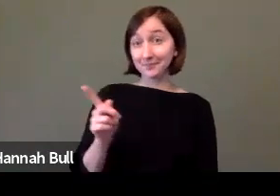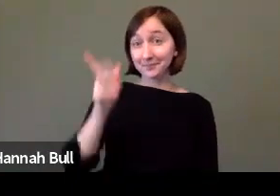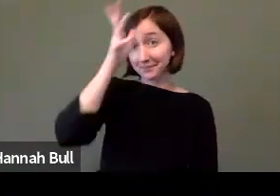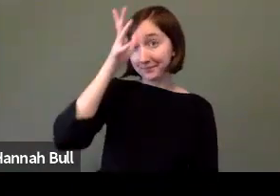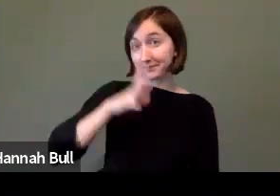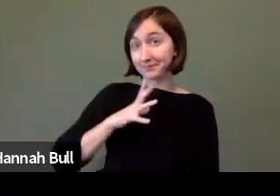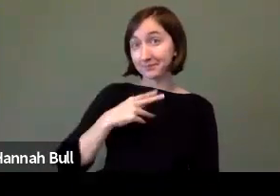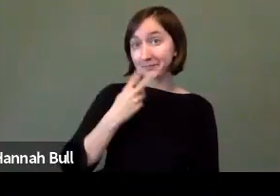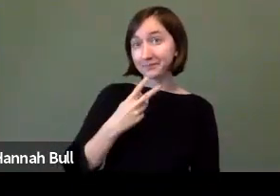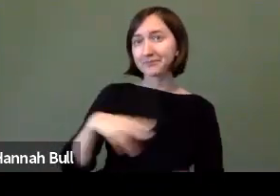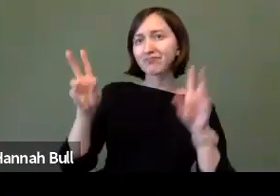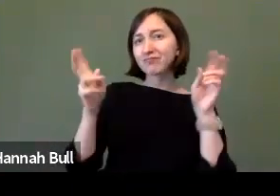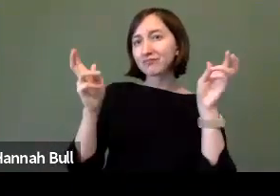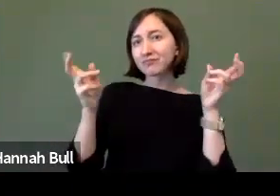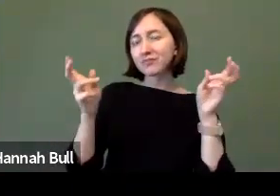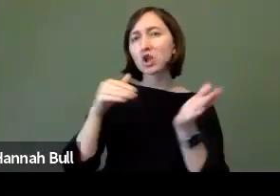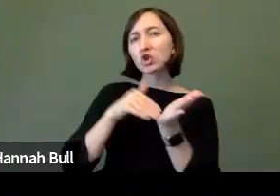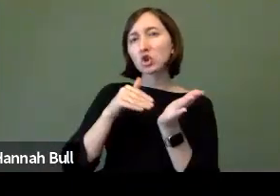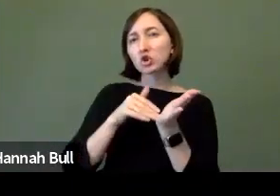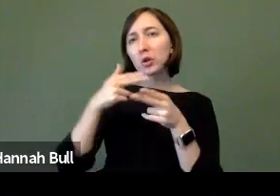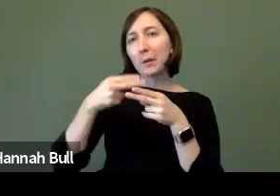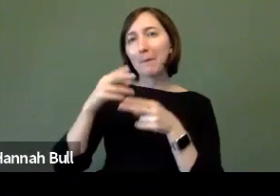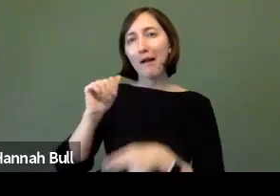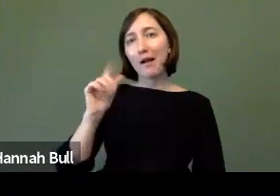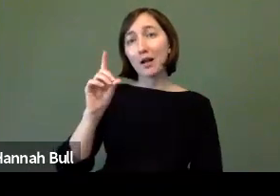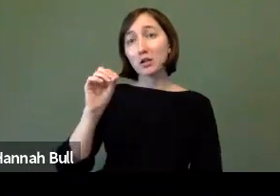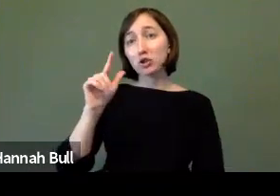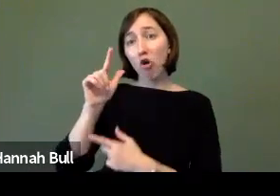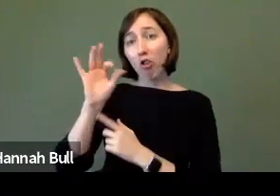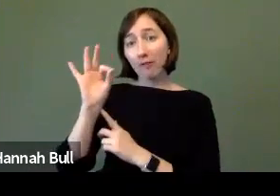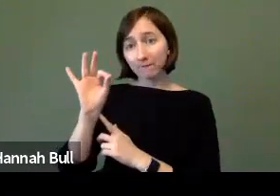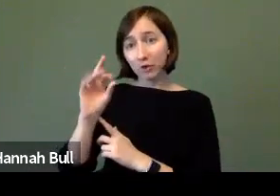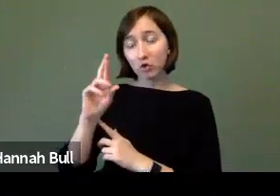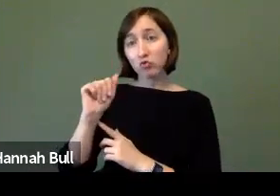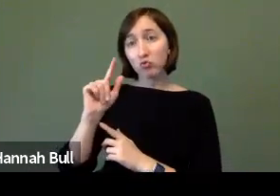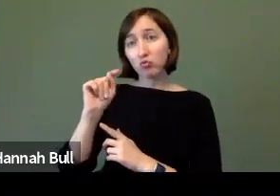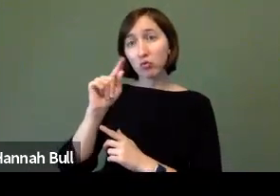from Dr. Adolf Ratzka who started the independent living institute.